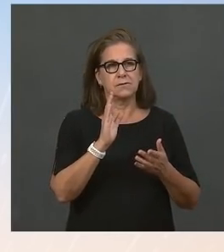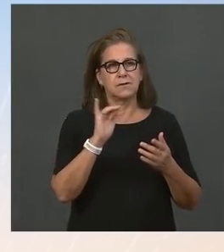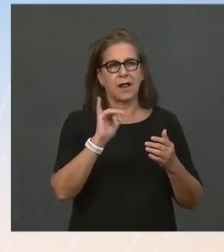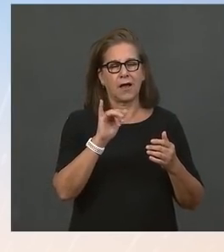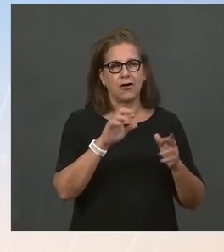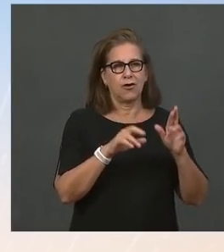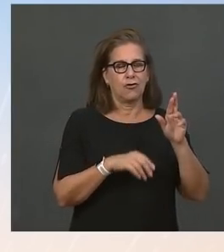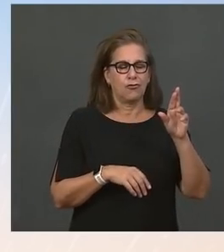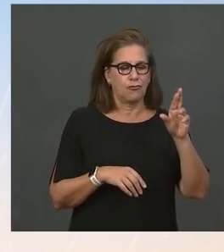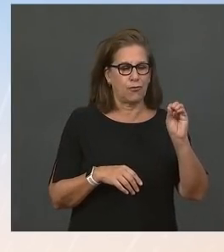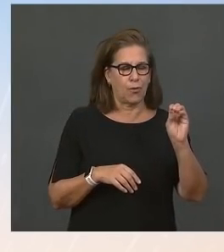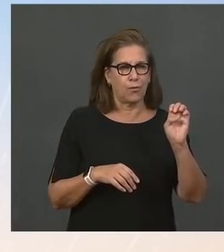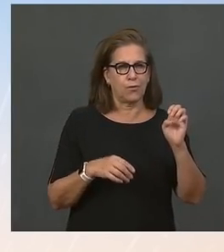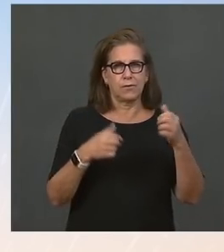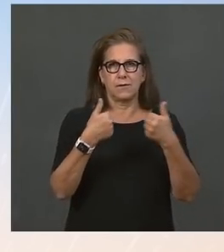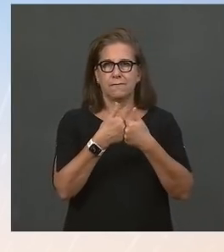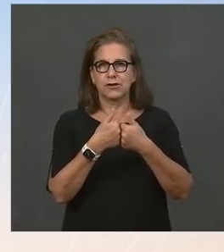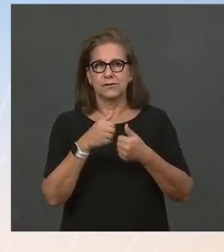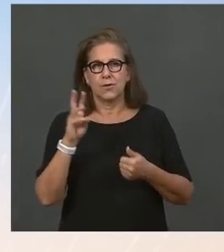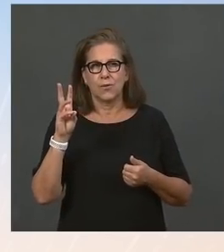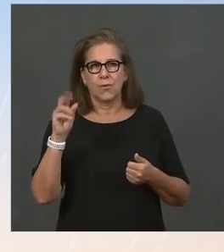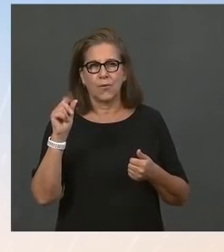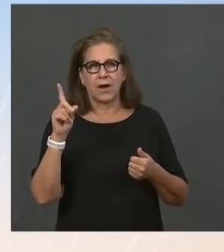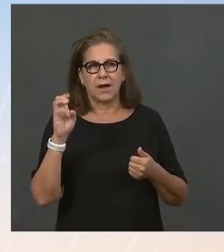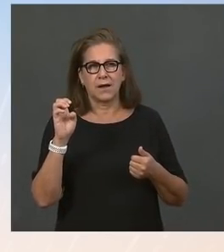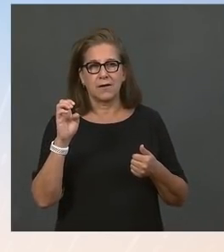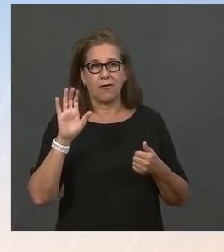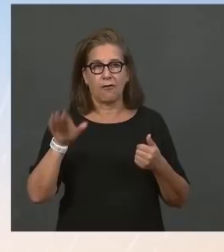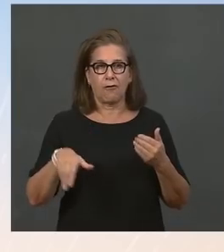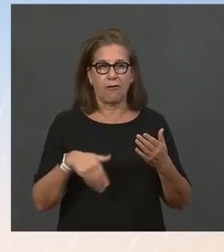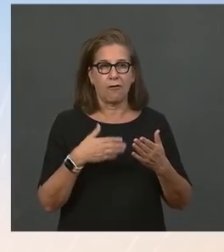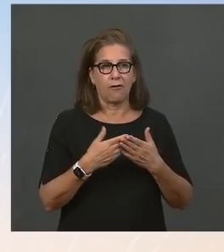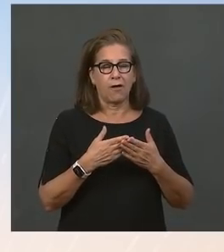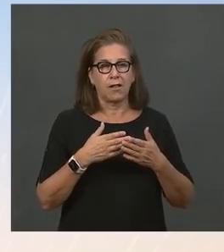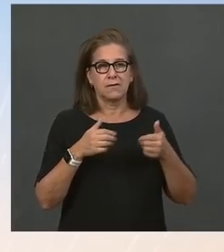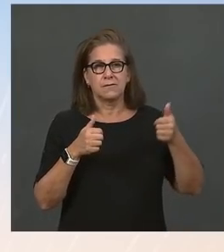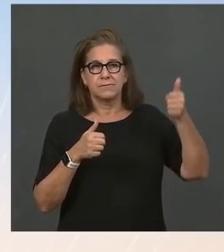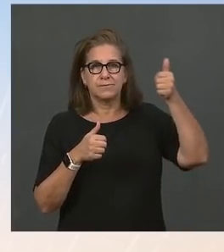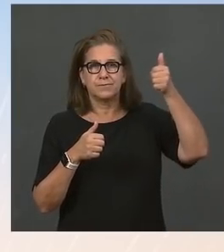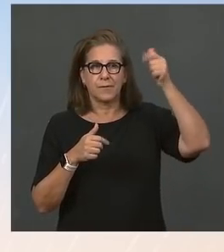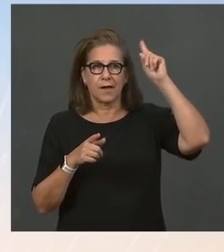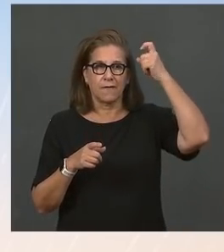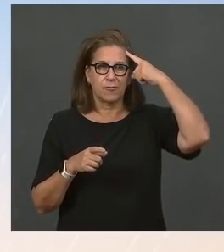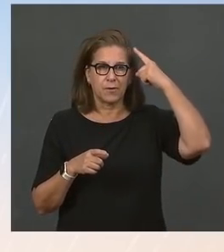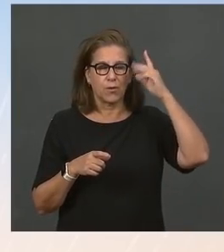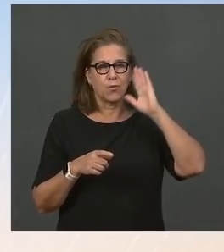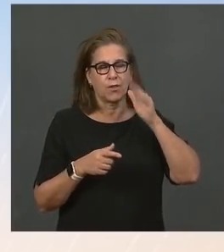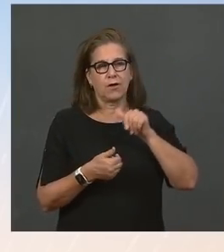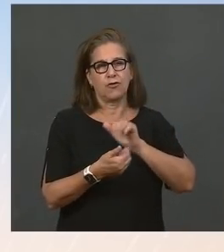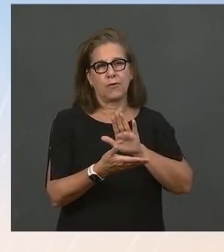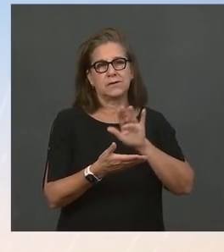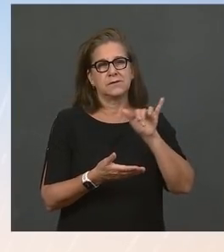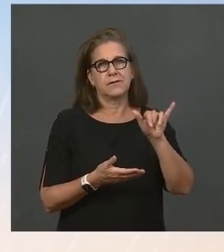That is why he's directed a whole-of-government response to it and why he will continue to stand side-by-side with women across the country to protect their rights.